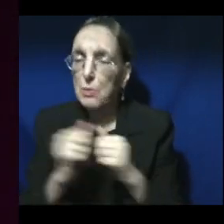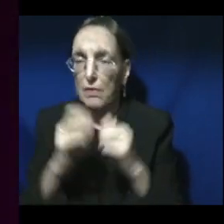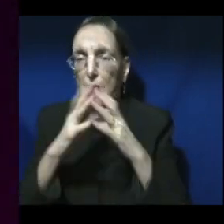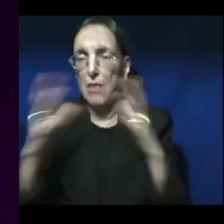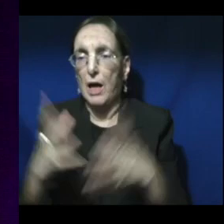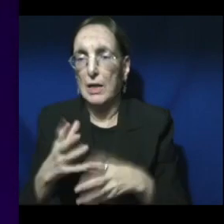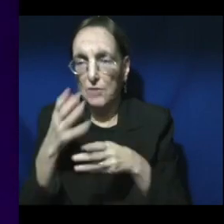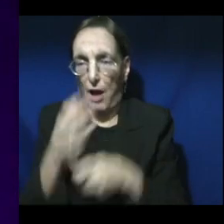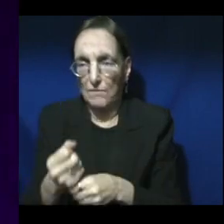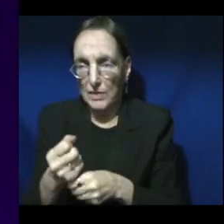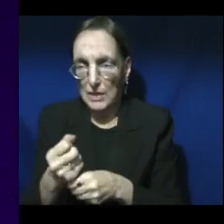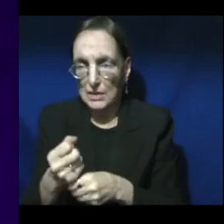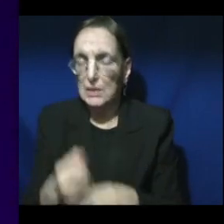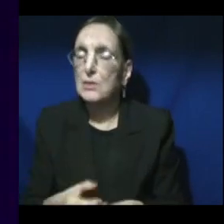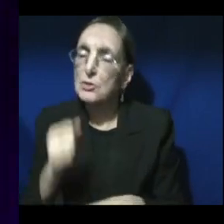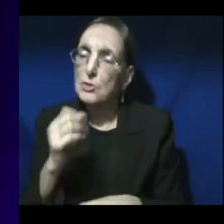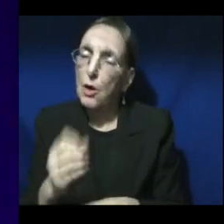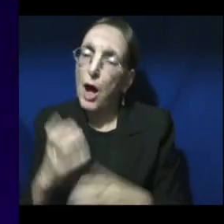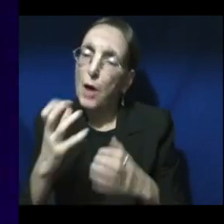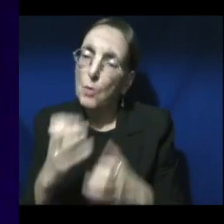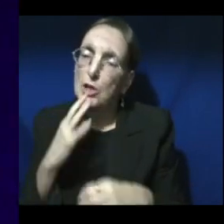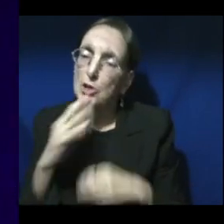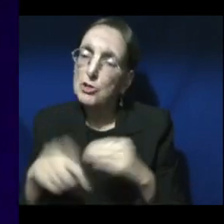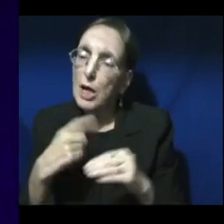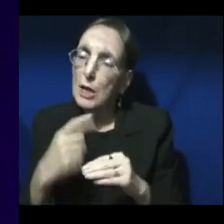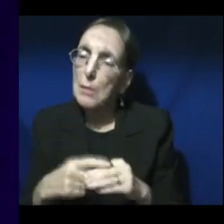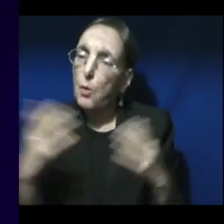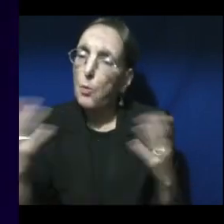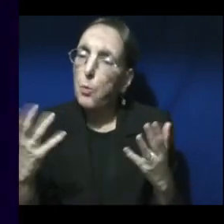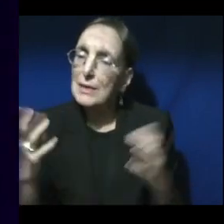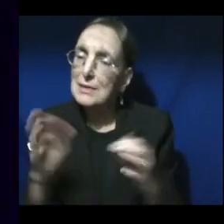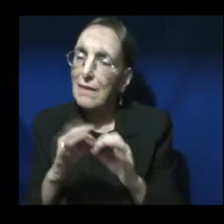language of confidence is, and then when we should use it. And so what do I mean by the